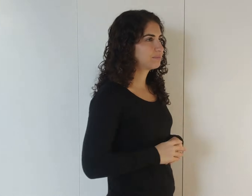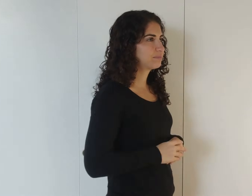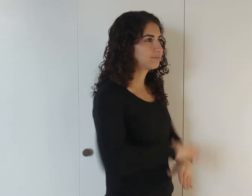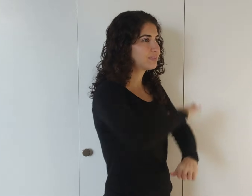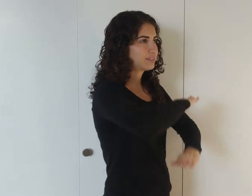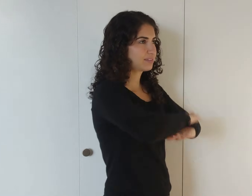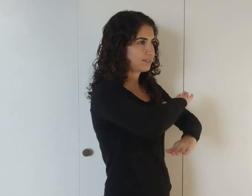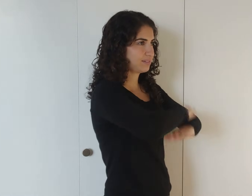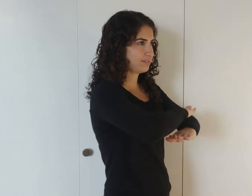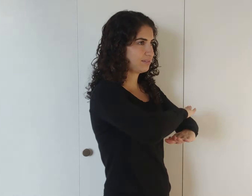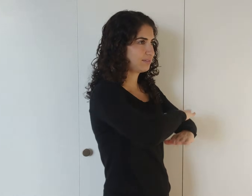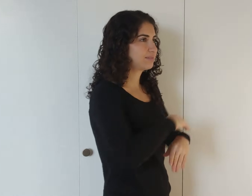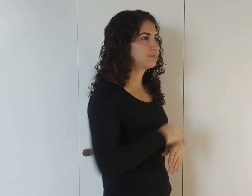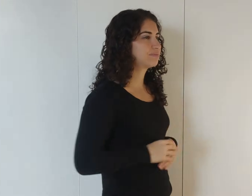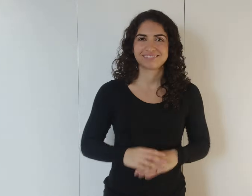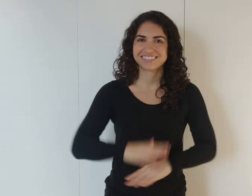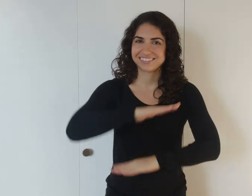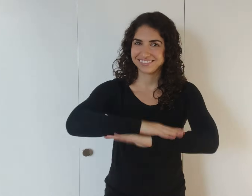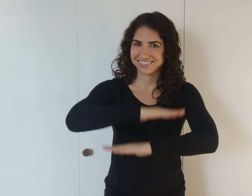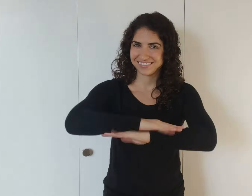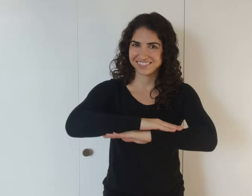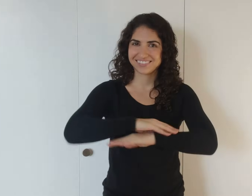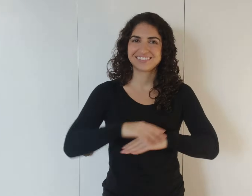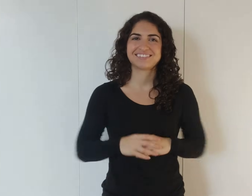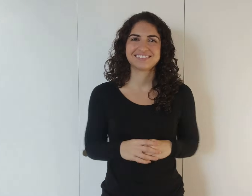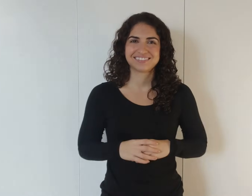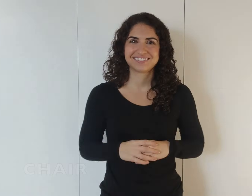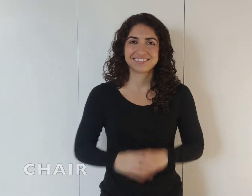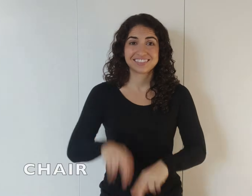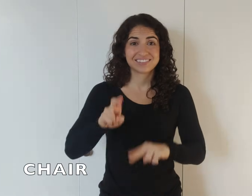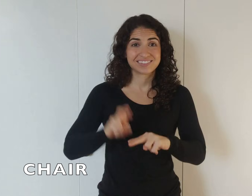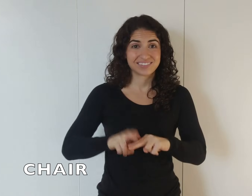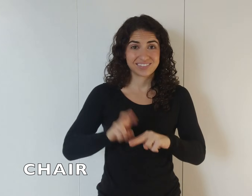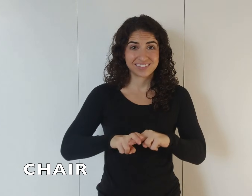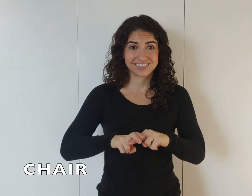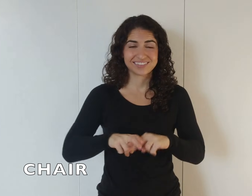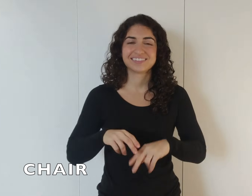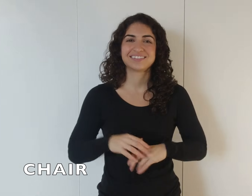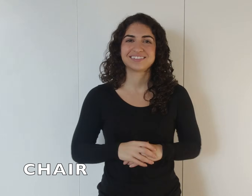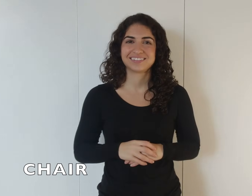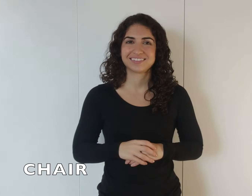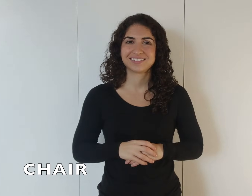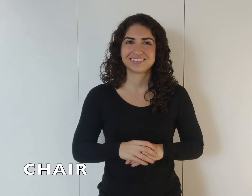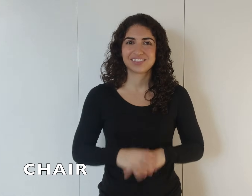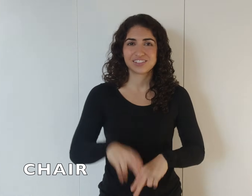TABLE. TABLE. CHAIR.